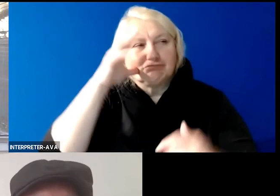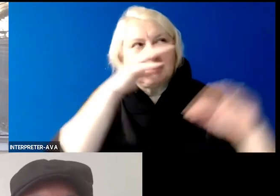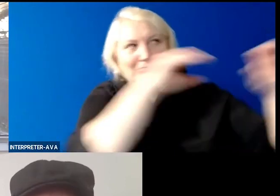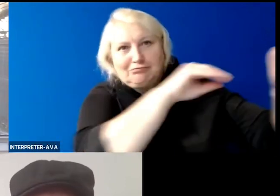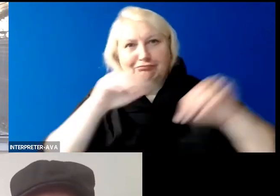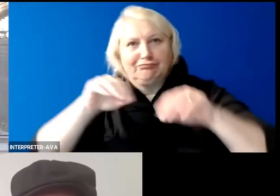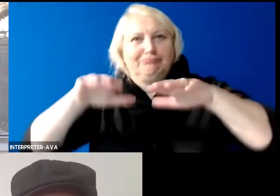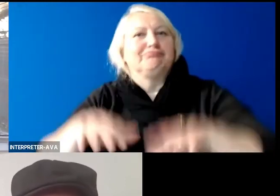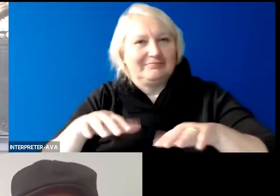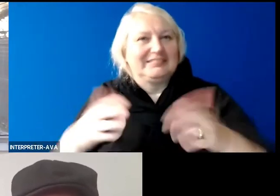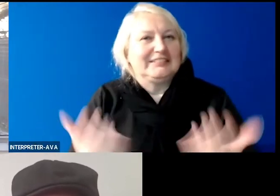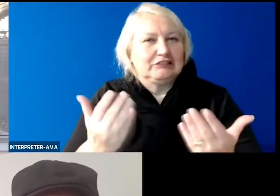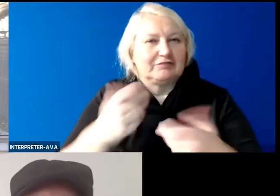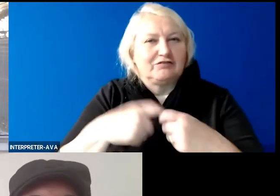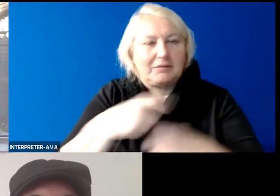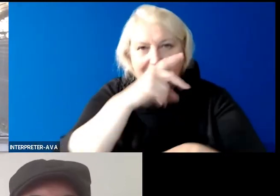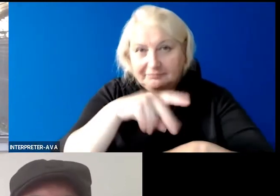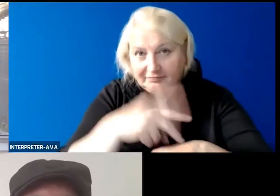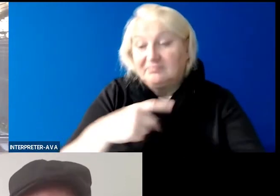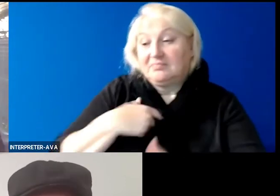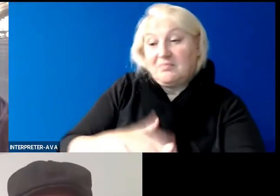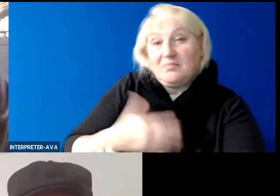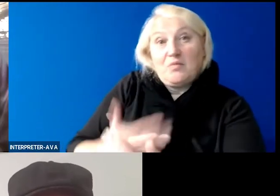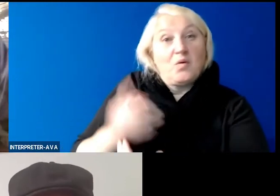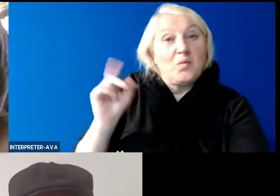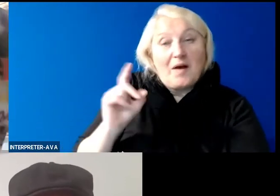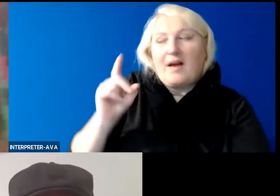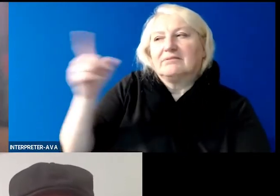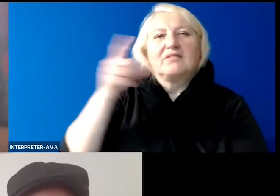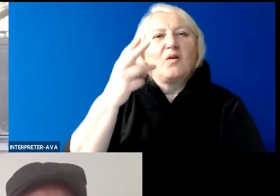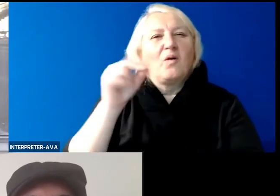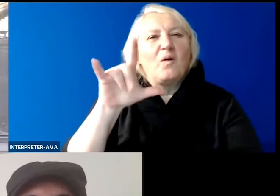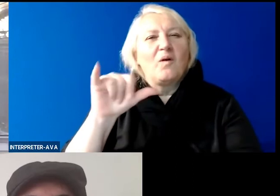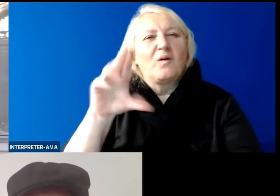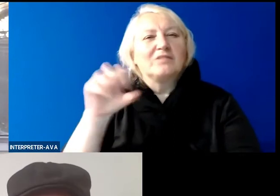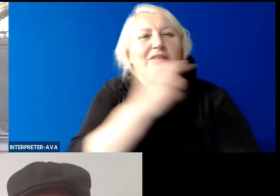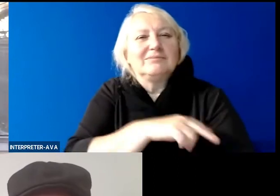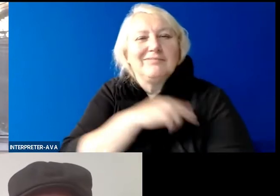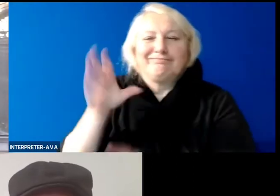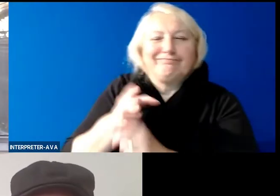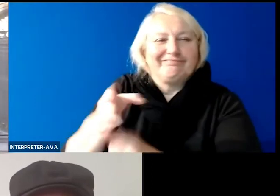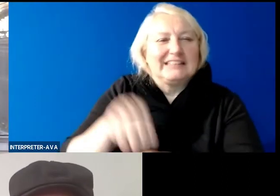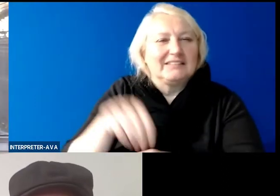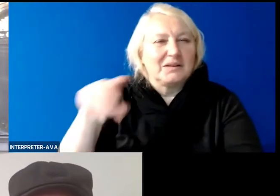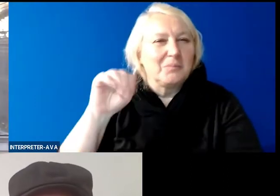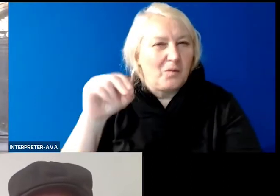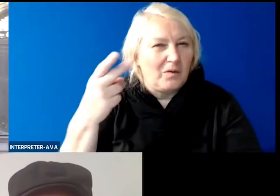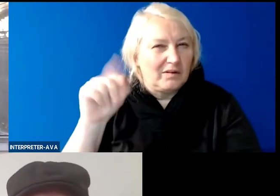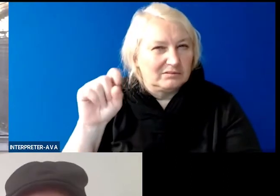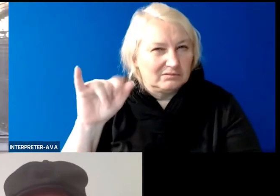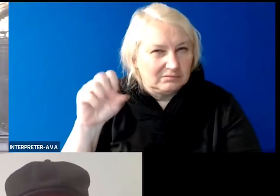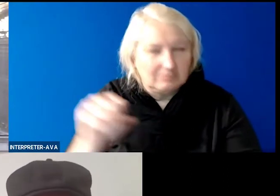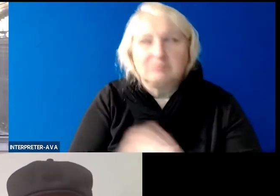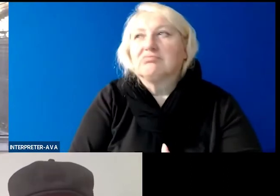Moh’kinsstis, Calgary at the Holy Cross Hospital. I've lived in the city, almost all of my life.